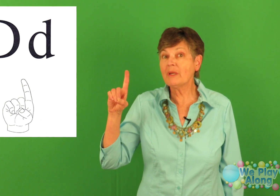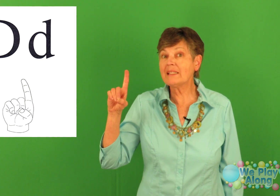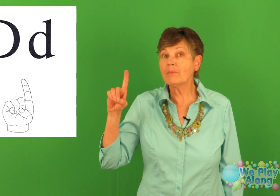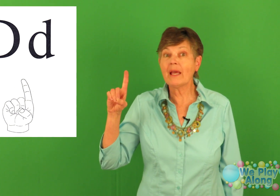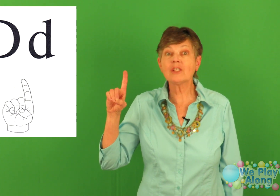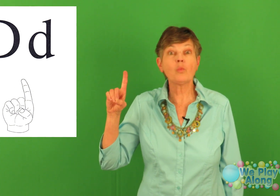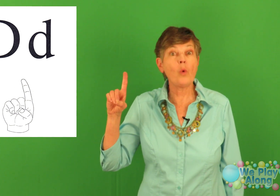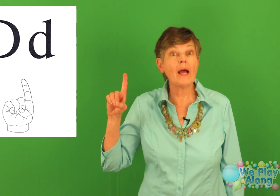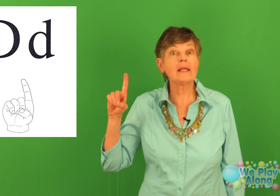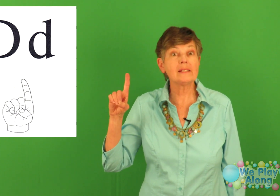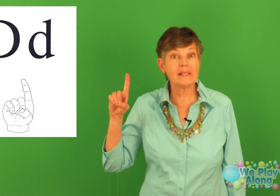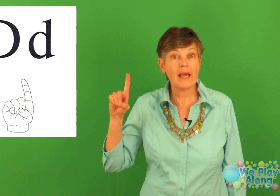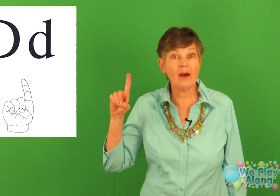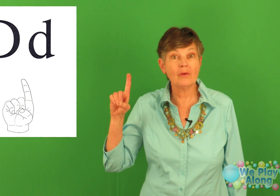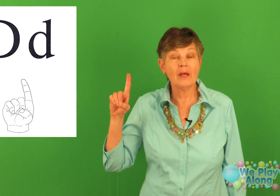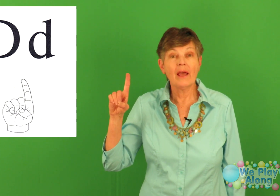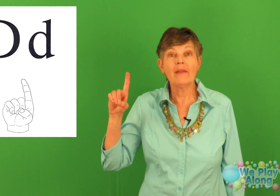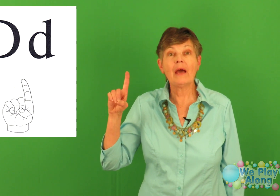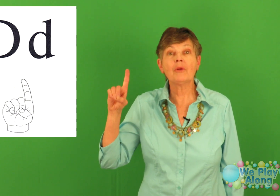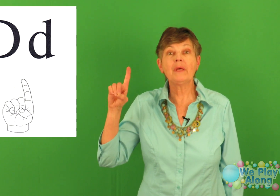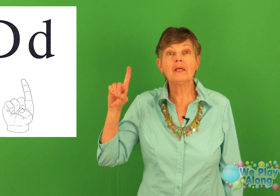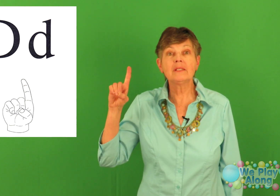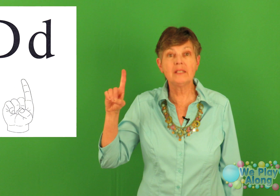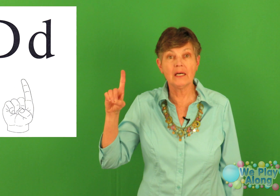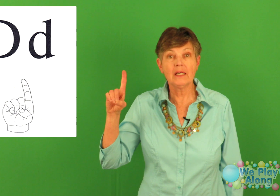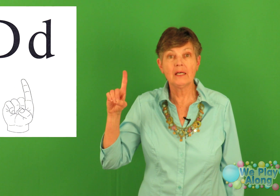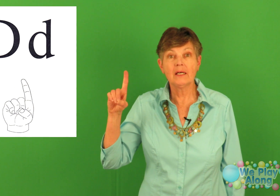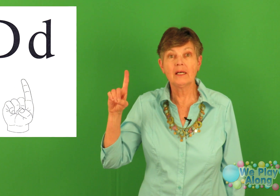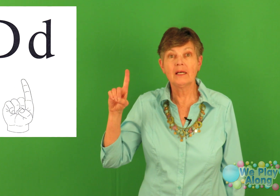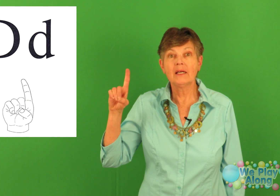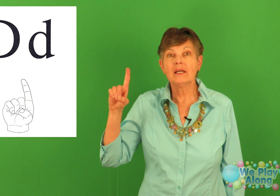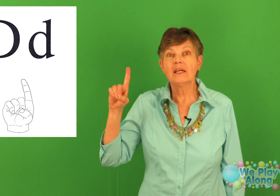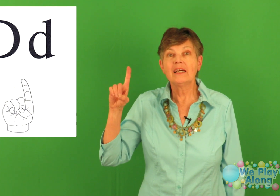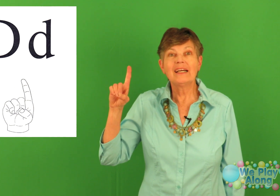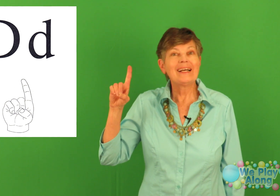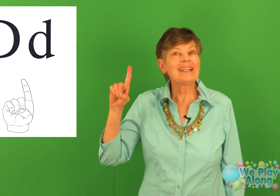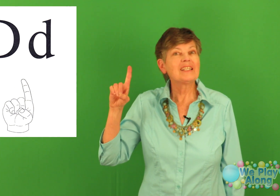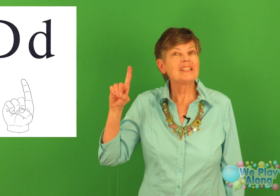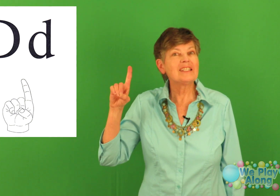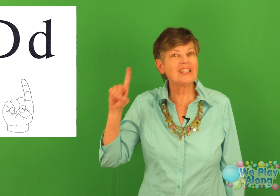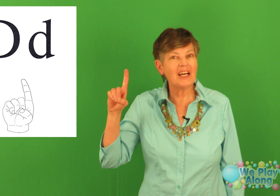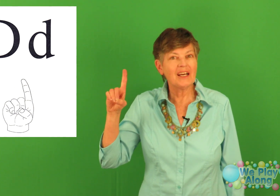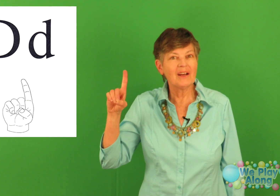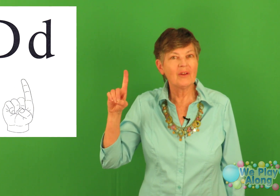means it makes one sound and that would be duh duh